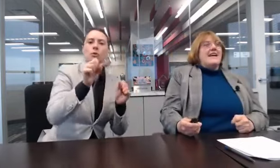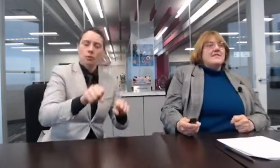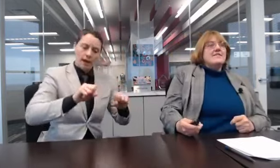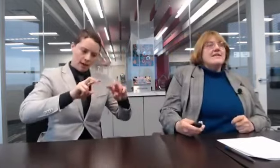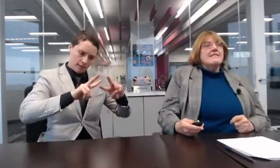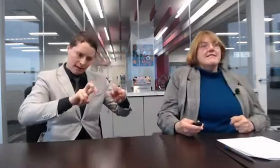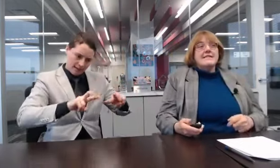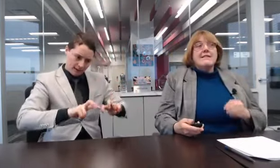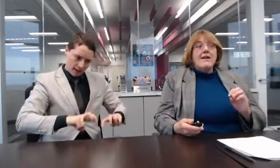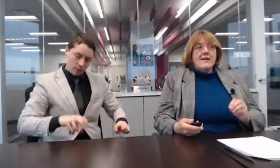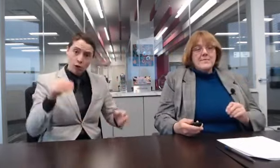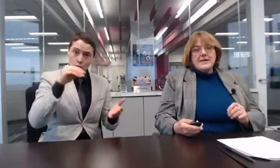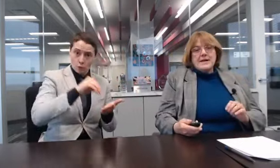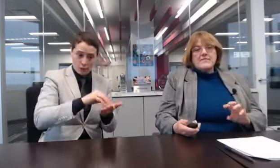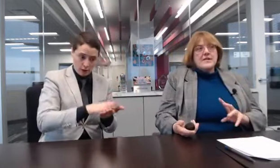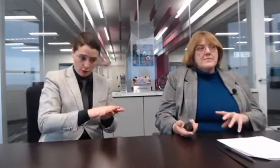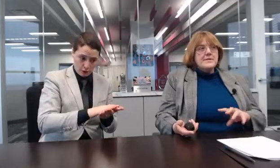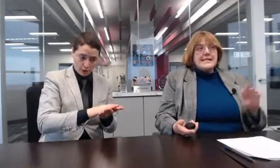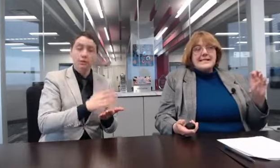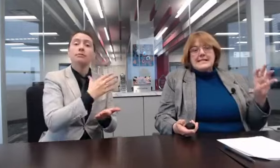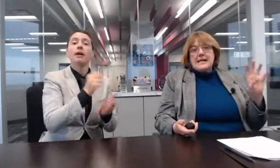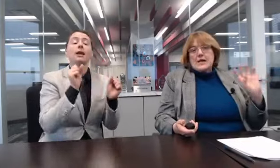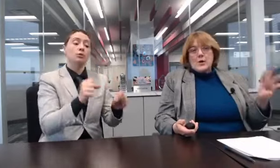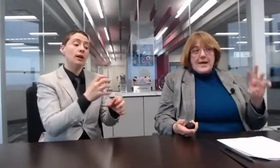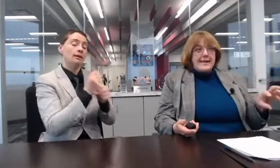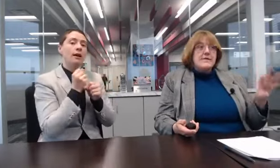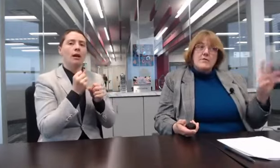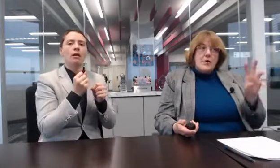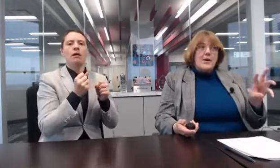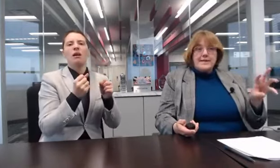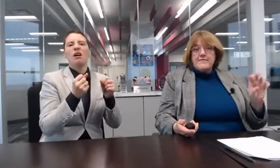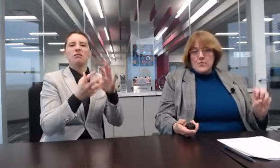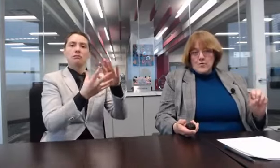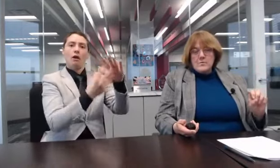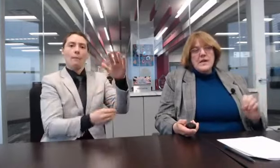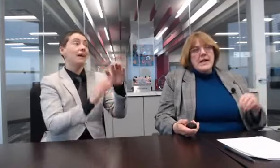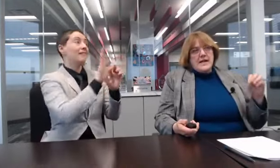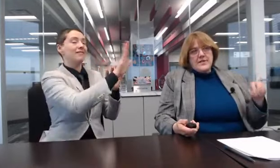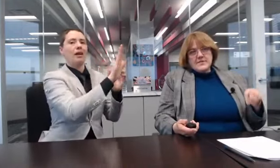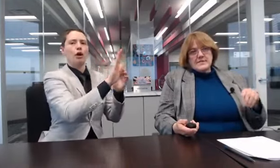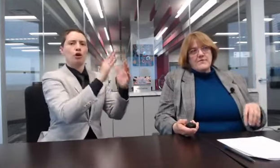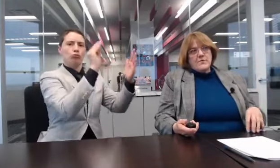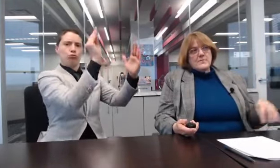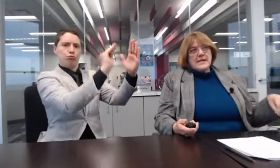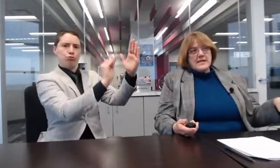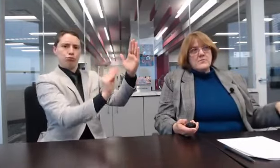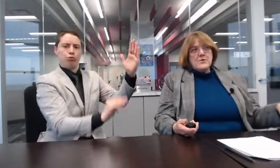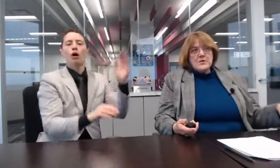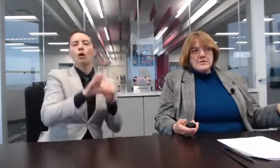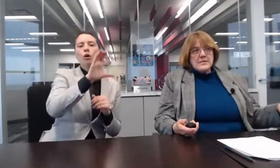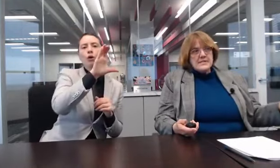and you can get a copy of the completed C/OEDI or OEDI form. And this is the form the County Board uses